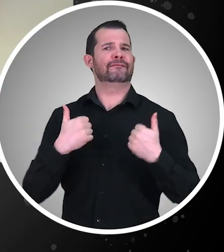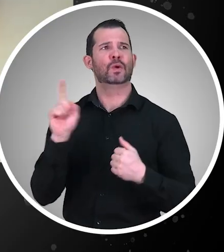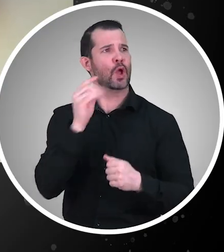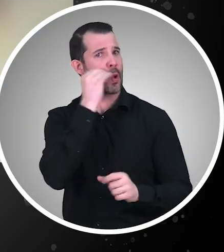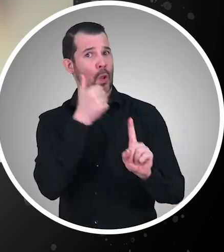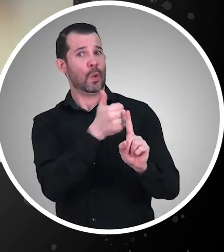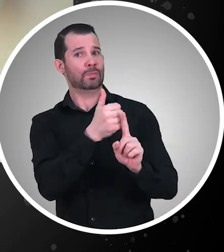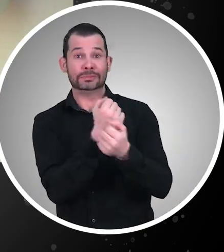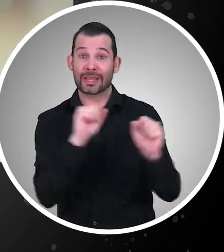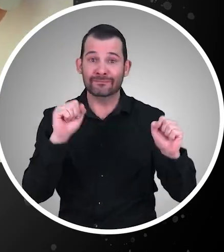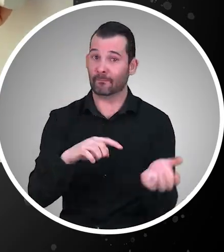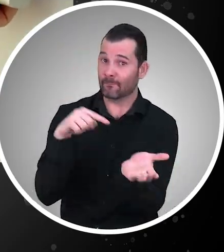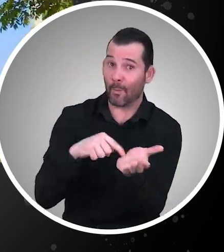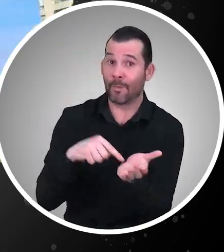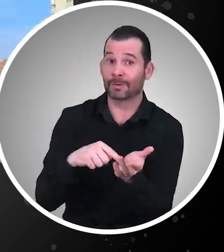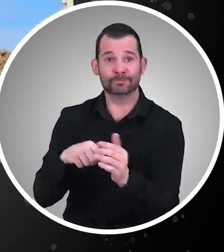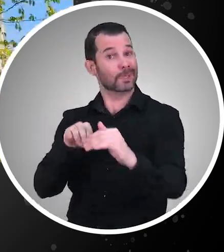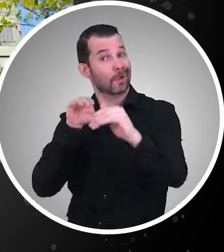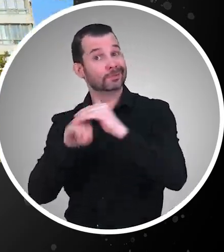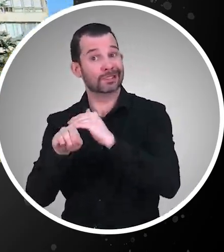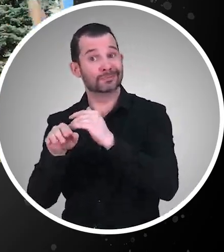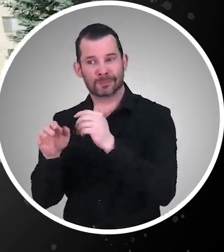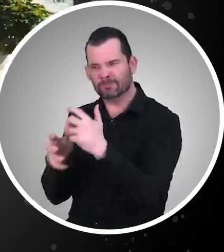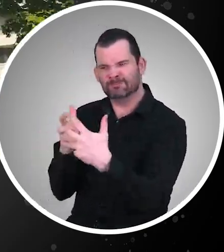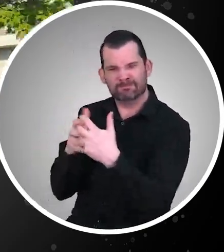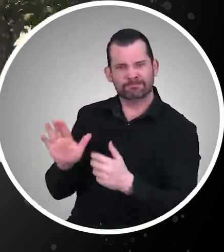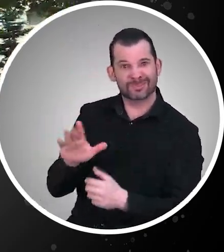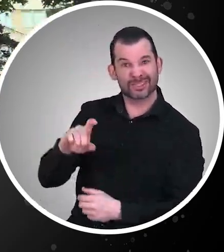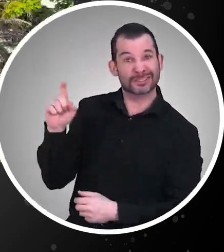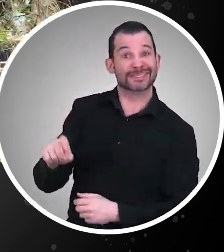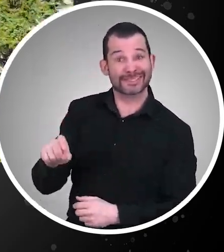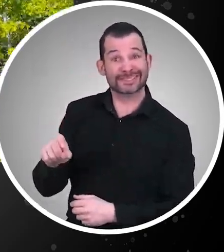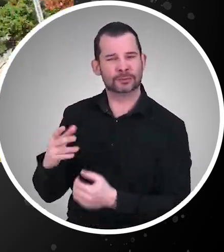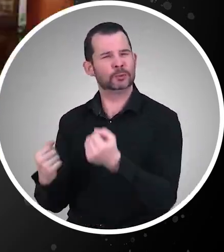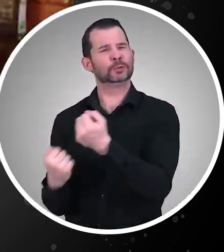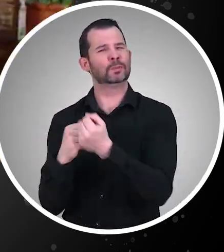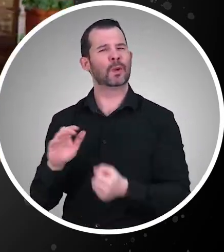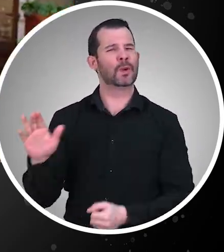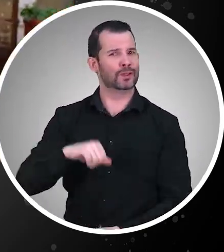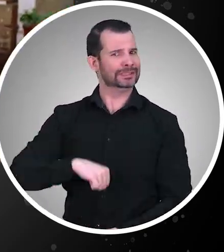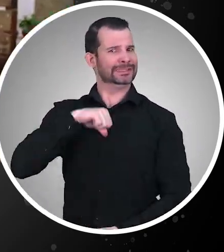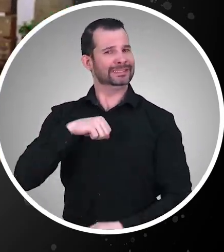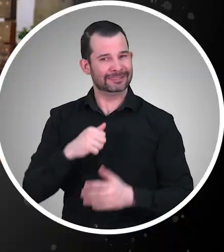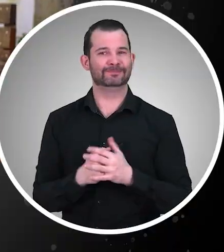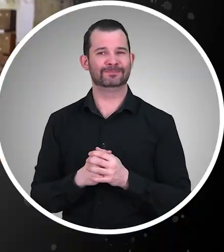in a home that is safe, affordable, accessible, meets their needs, and supports their dignity.